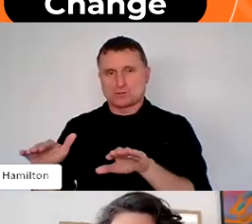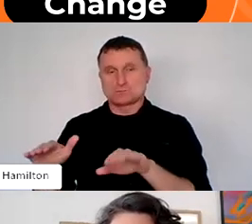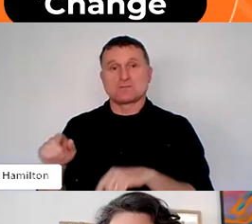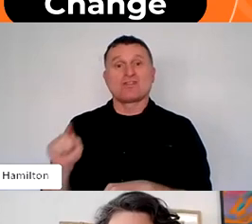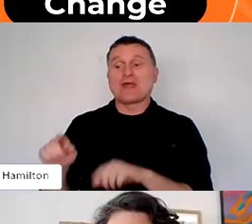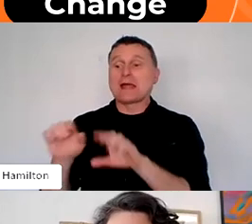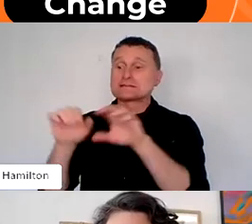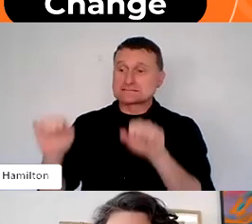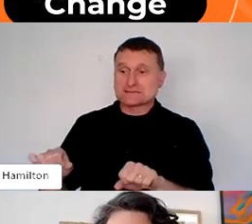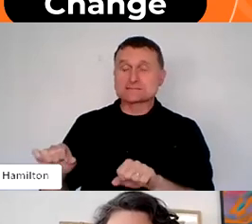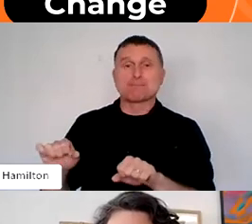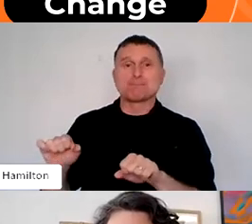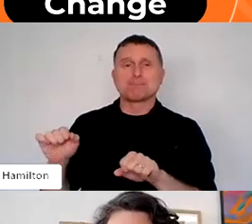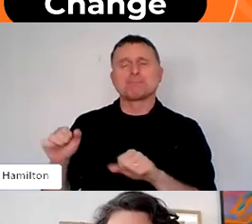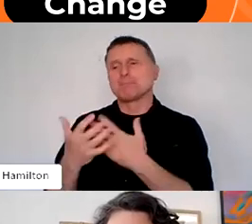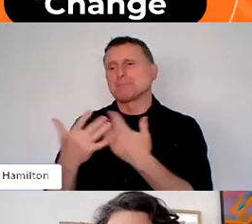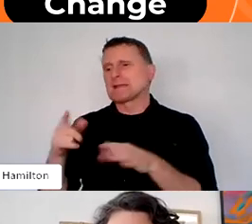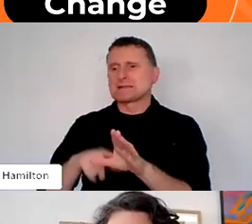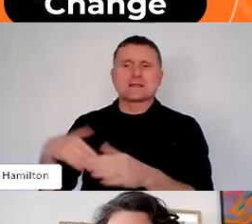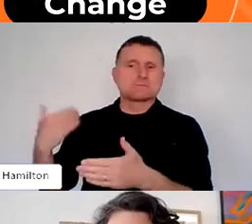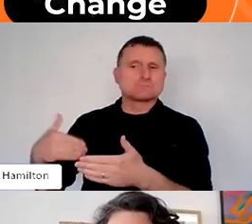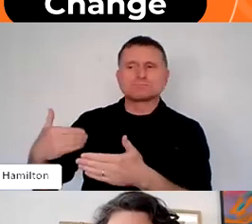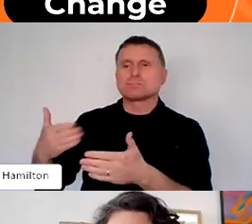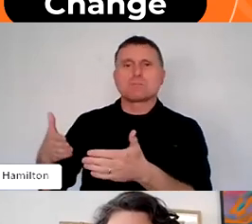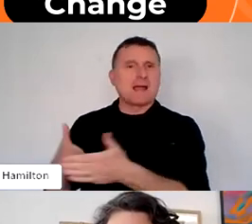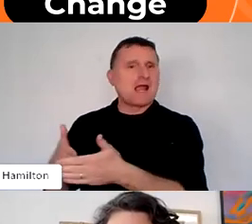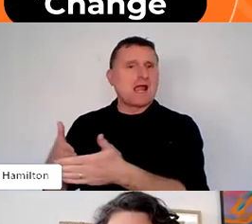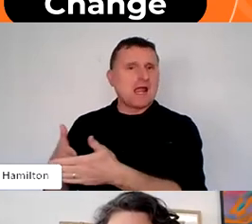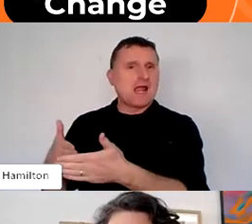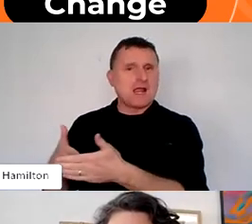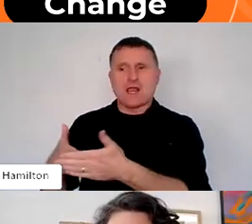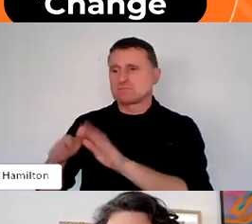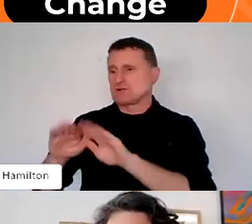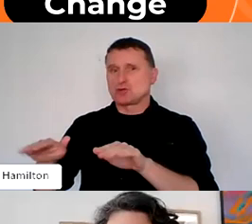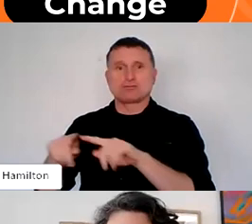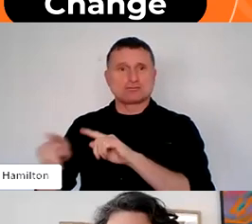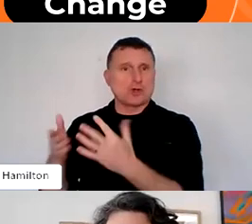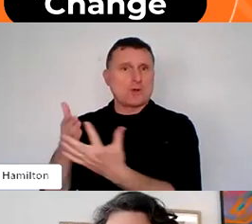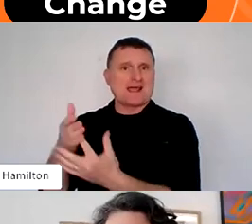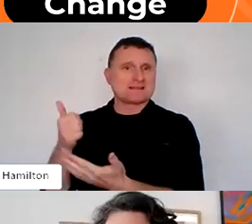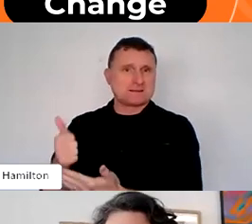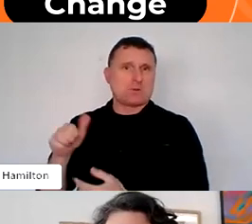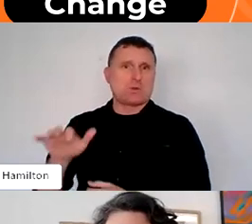years, had barriers of children accessing support in early childhood,